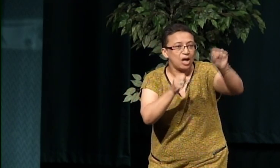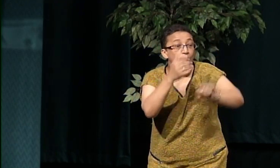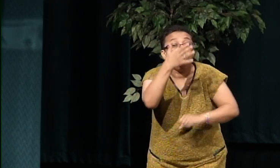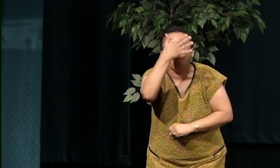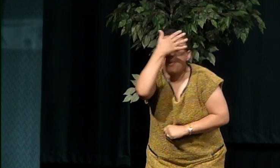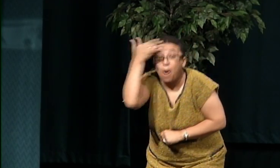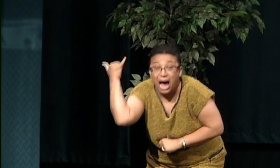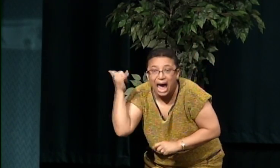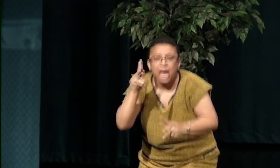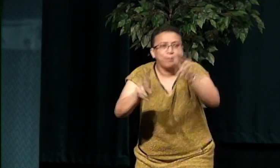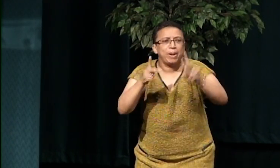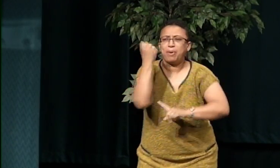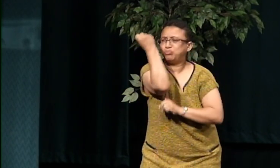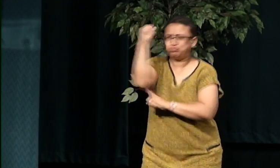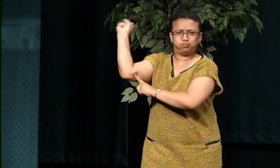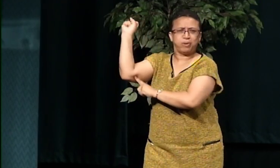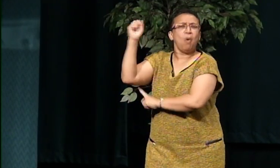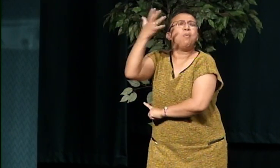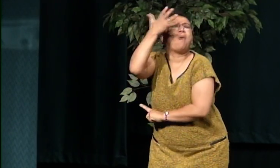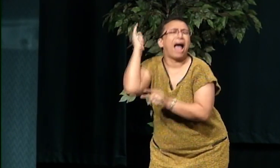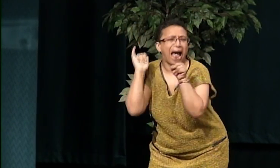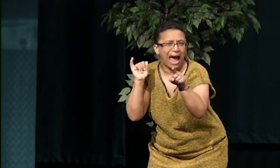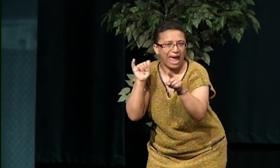And I had to explain I didn't necessarily support communism